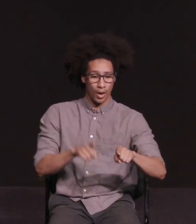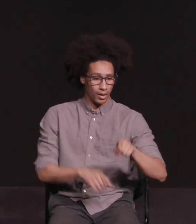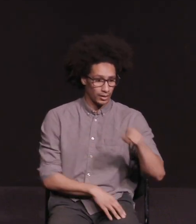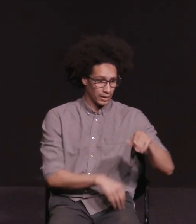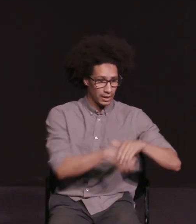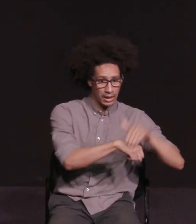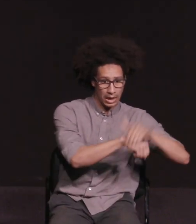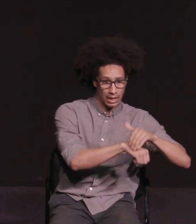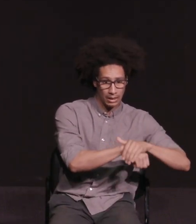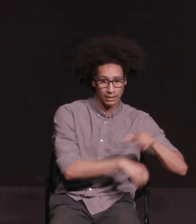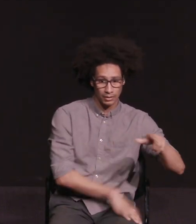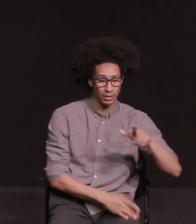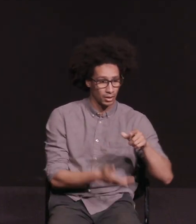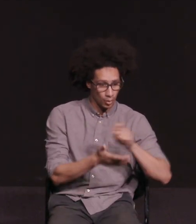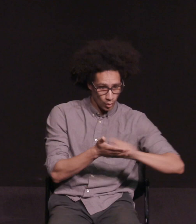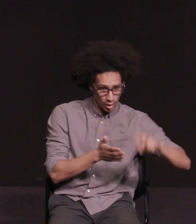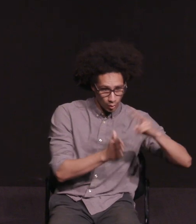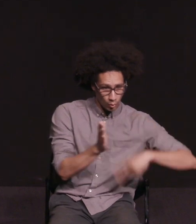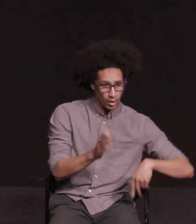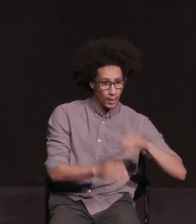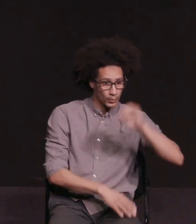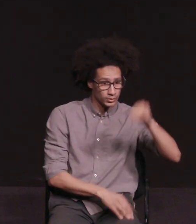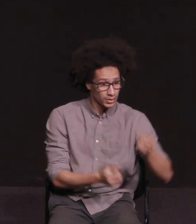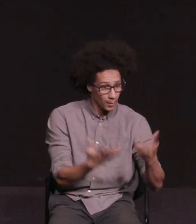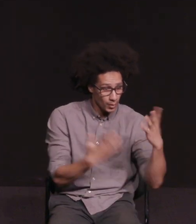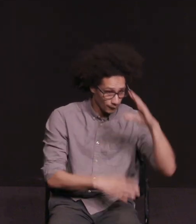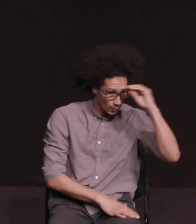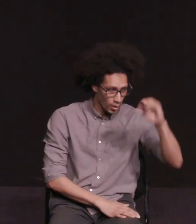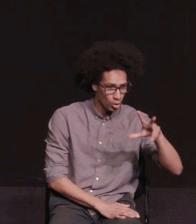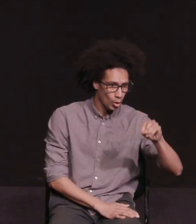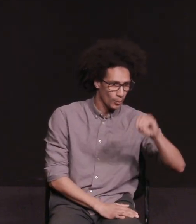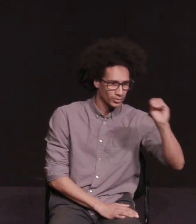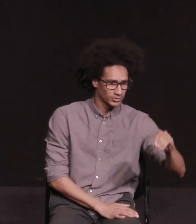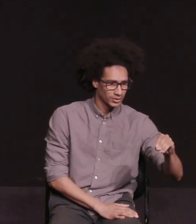noted as being around 30% for men and almost nonexistent